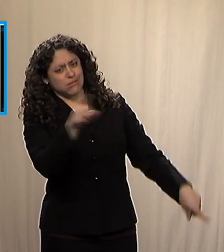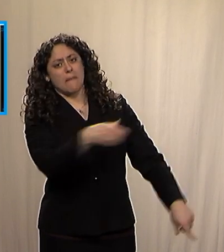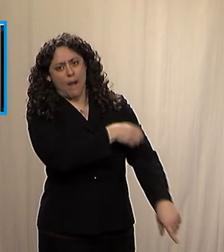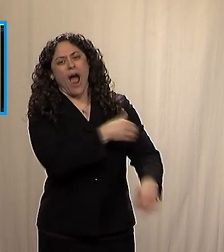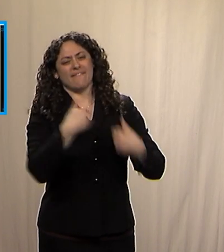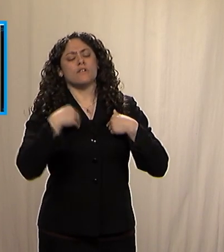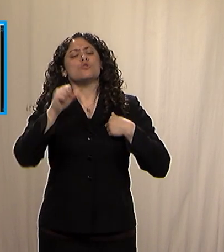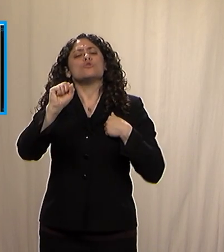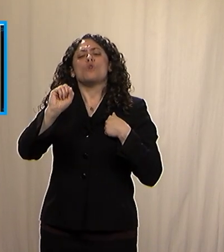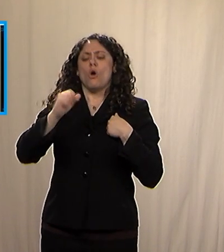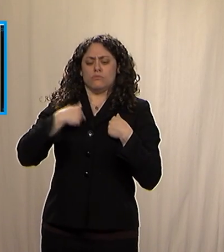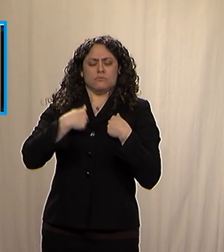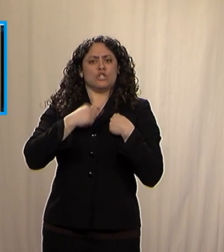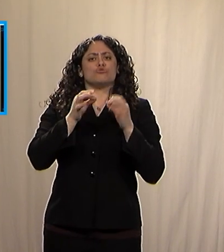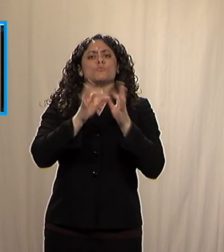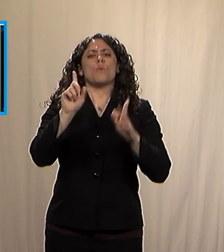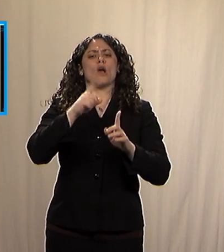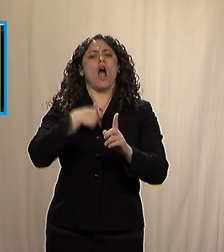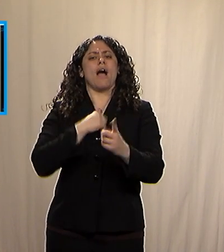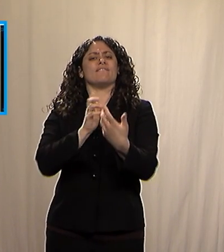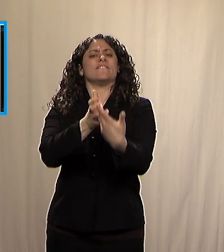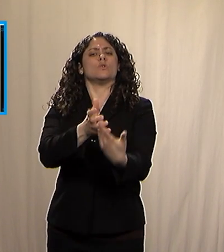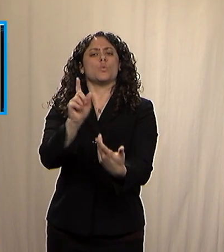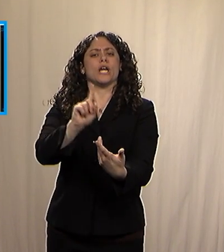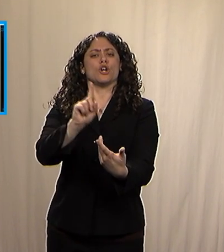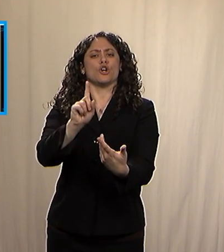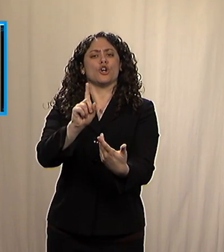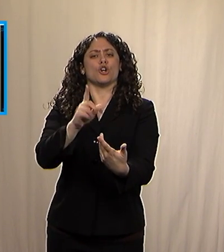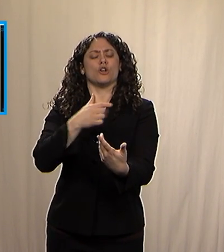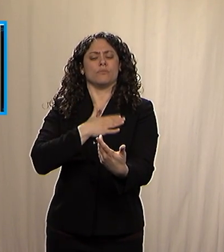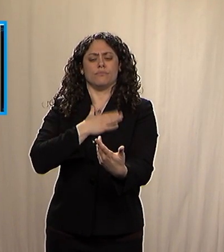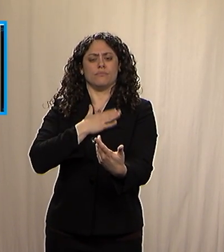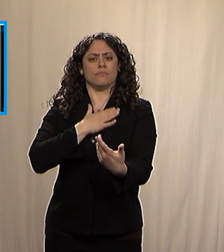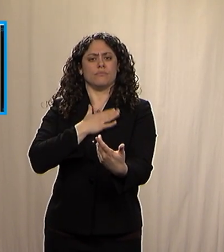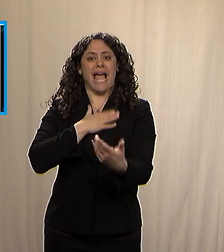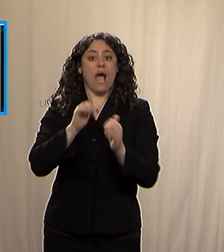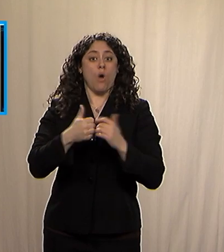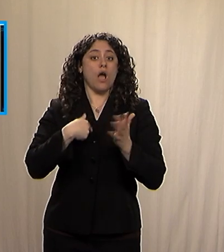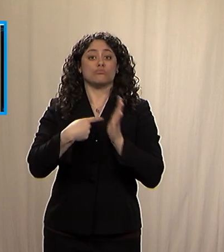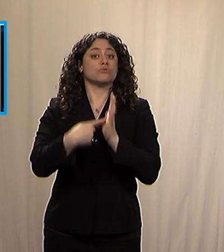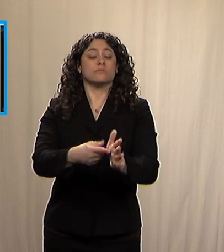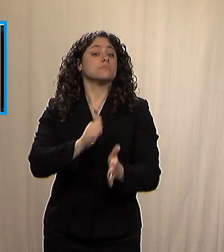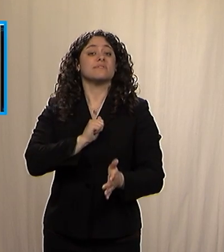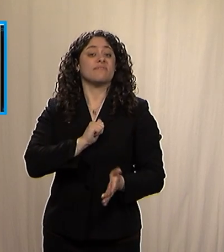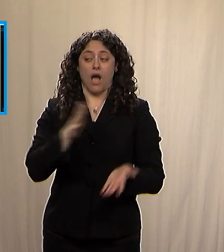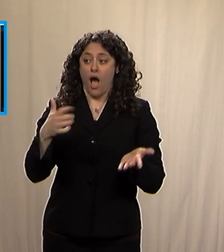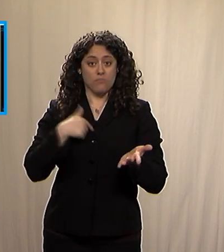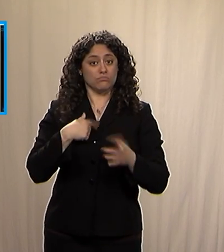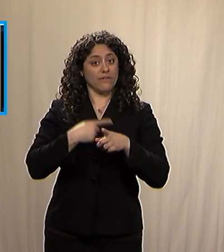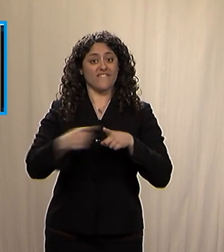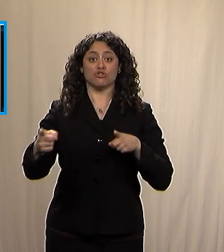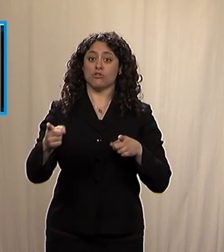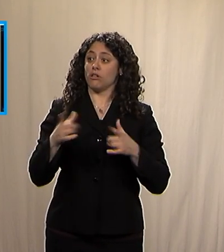into the equation and how do I present myself as a fellow professional to my colleagues?